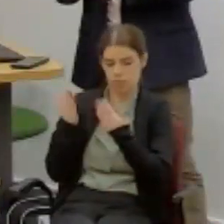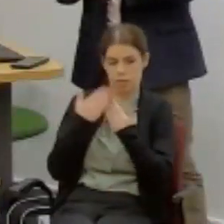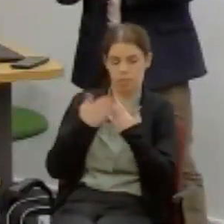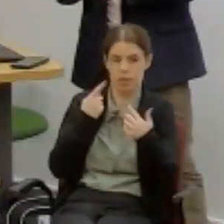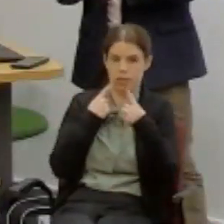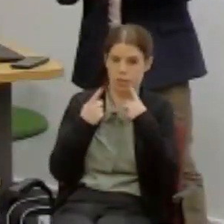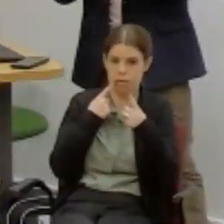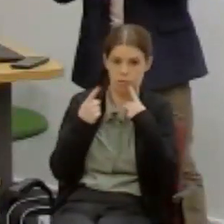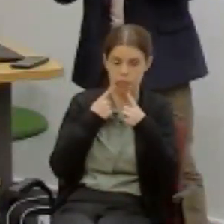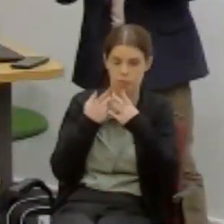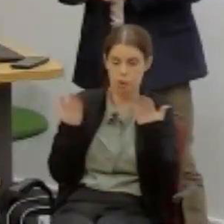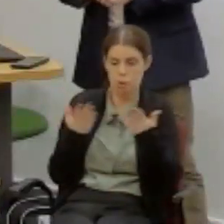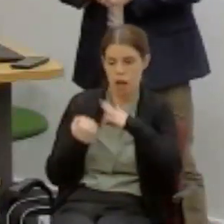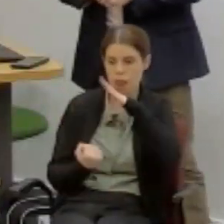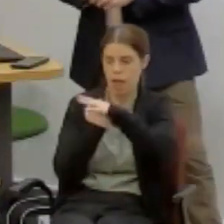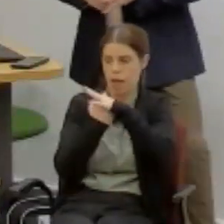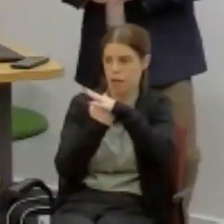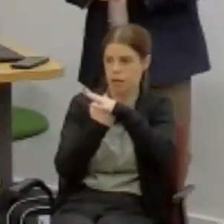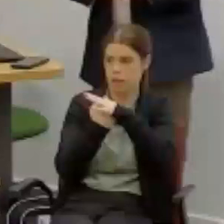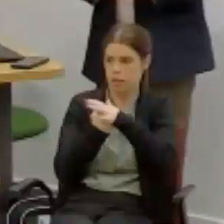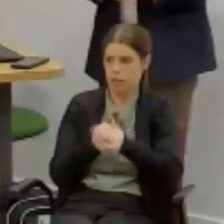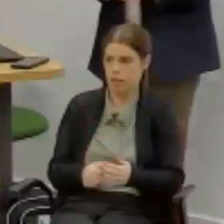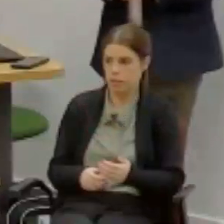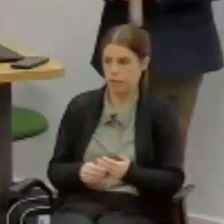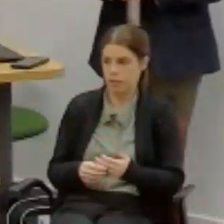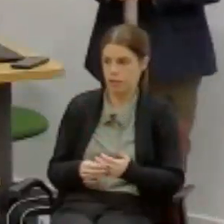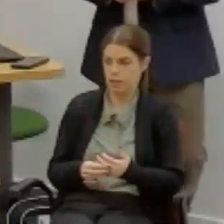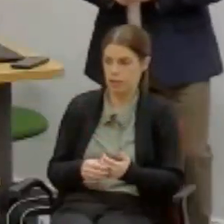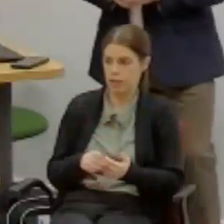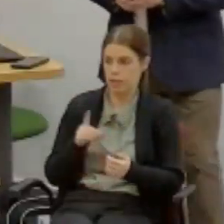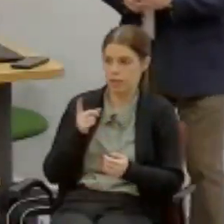where the limit should be, so we need to think more personal life and evidence and smoking